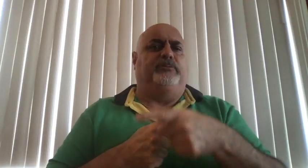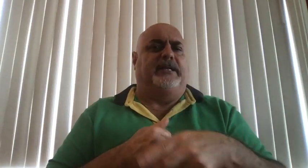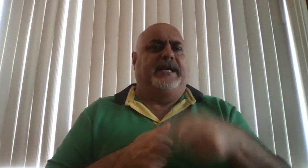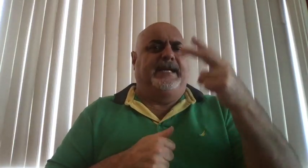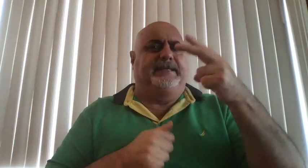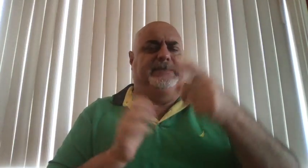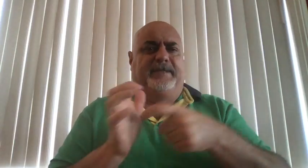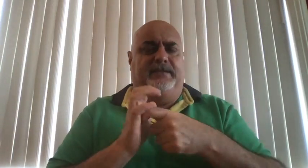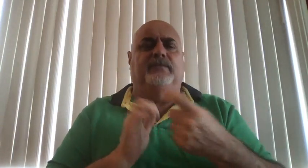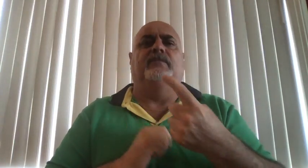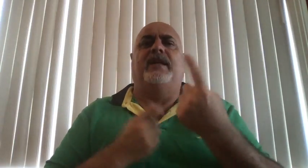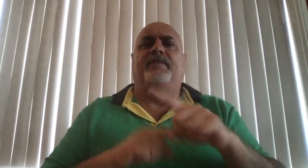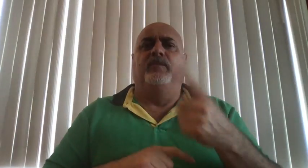they met the demand.